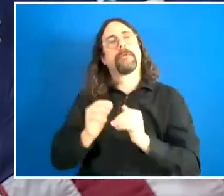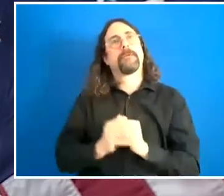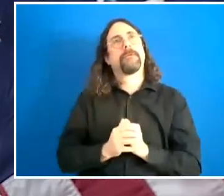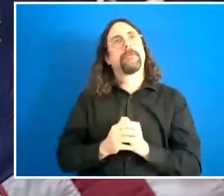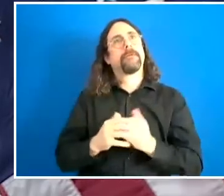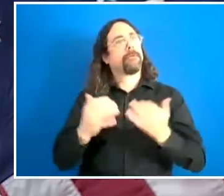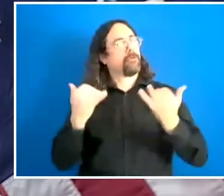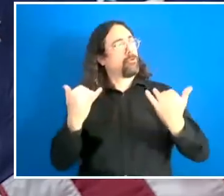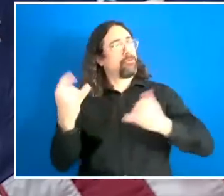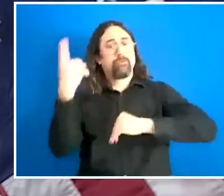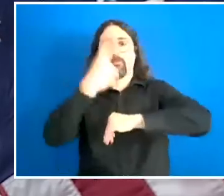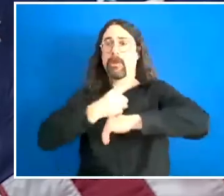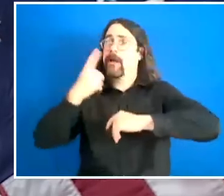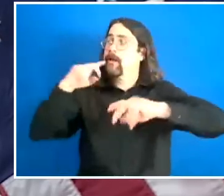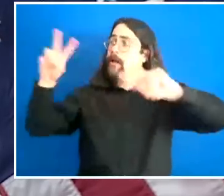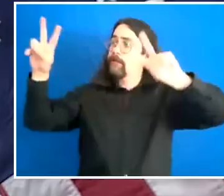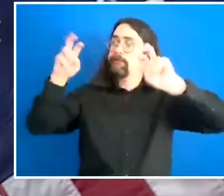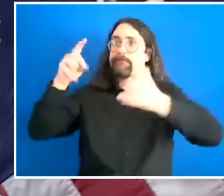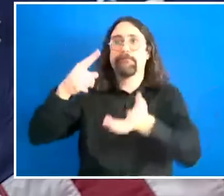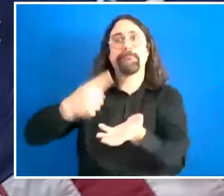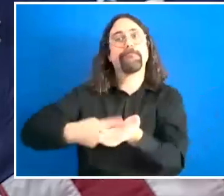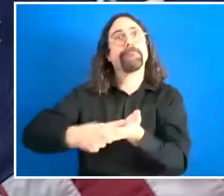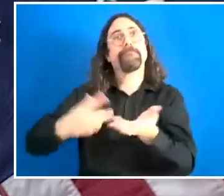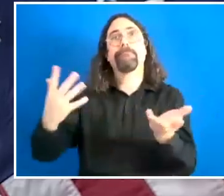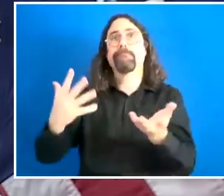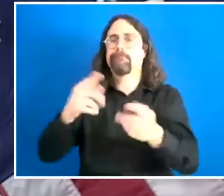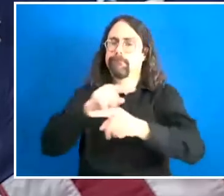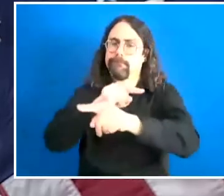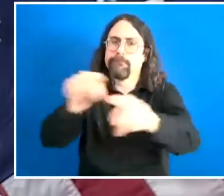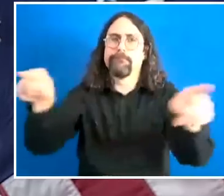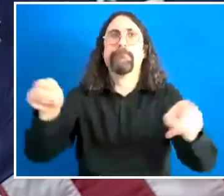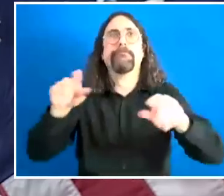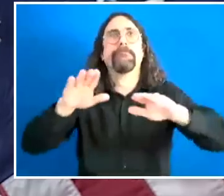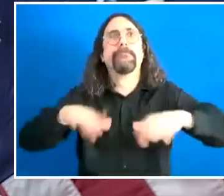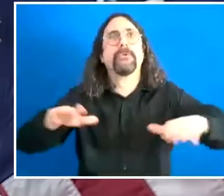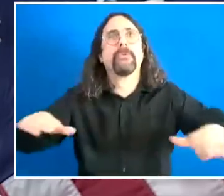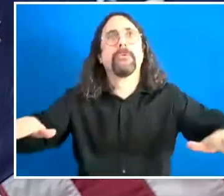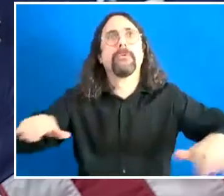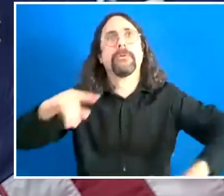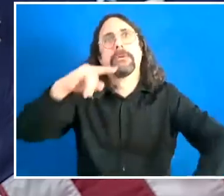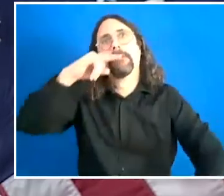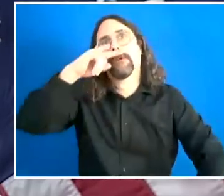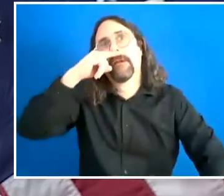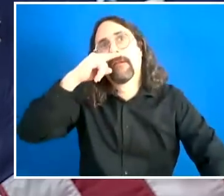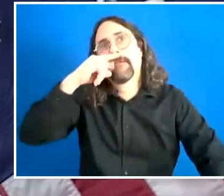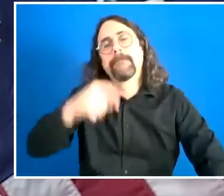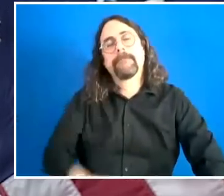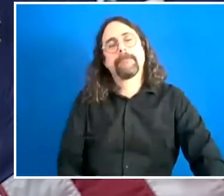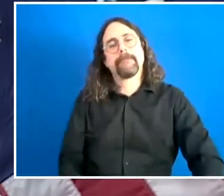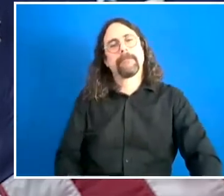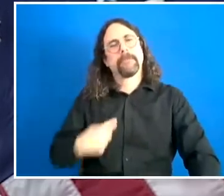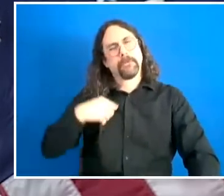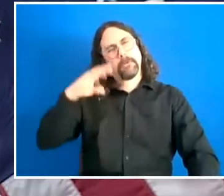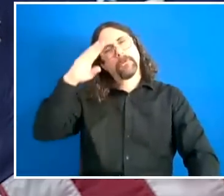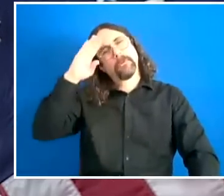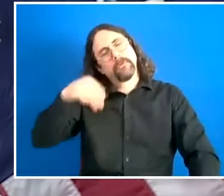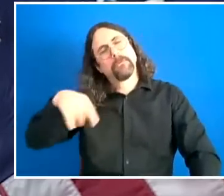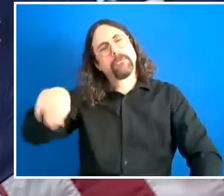WHAT WE OWE OUR KIDS. DTOAWY AS ADAY TO RECOGNIZE WHAT OUR KIDS HAVE GONE THROUGH AND HOW MUCH WE HAVE